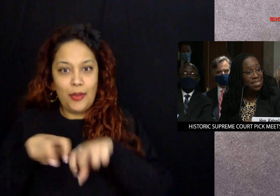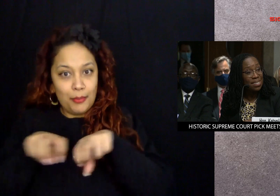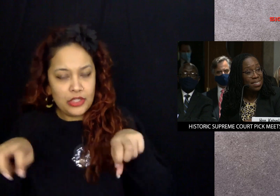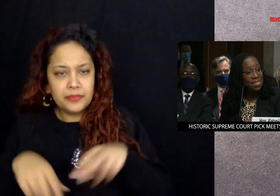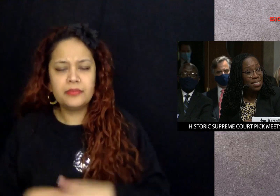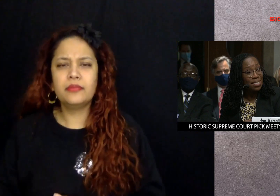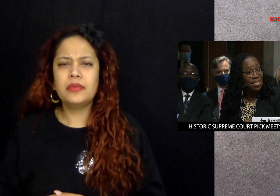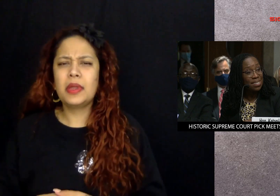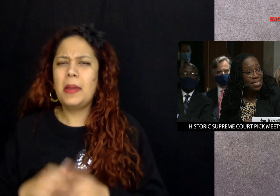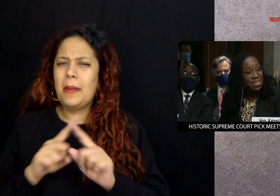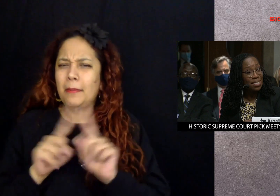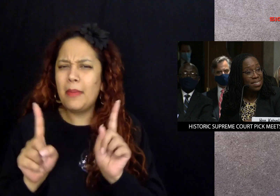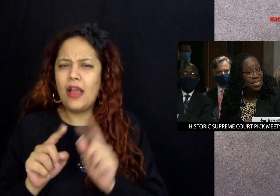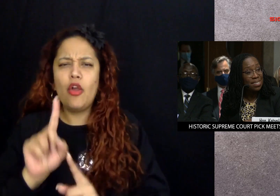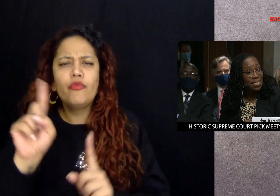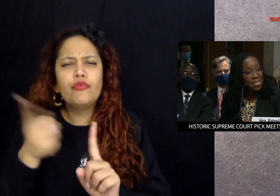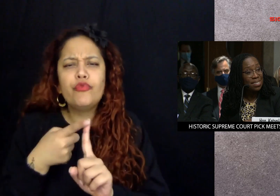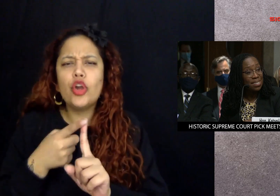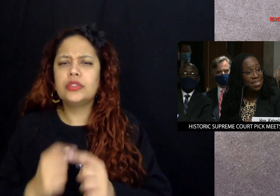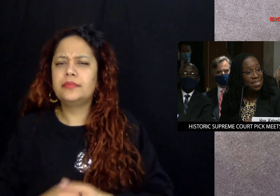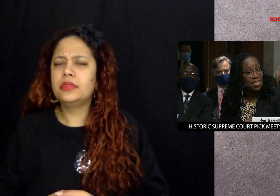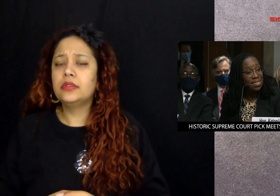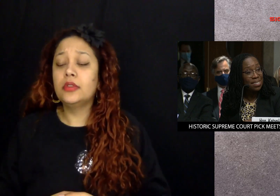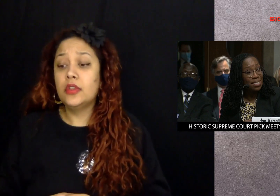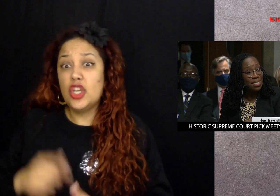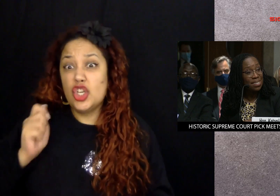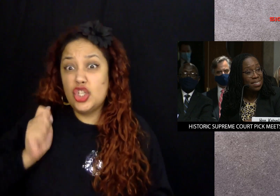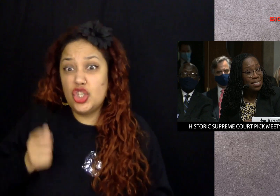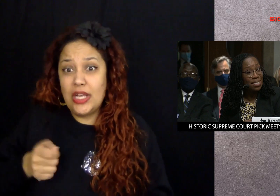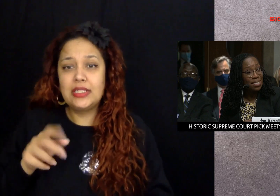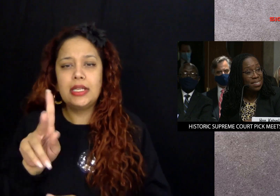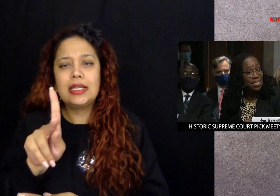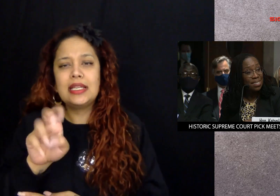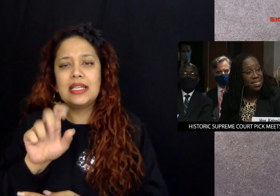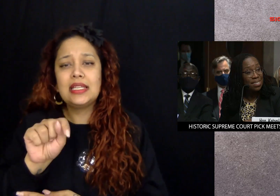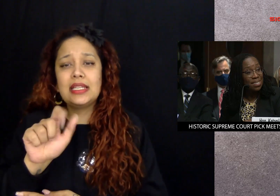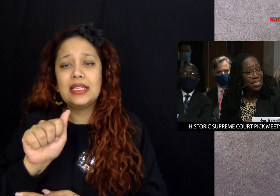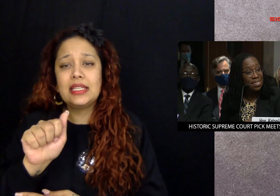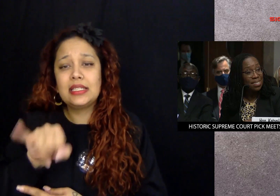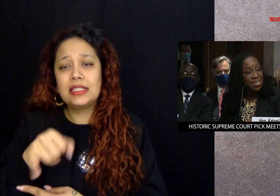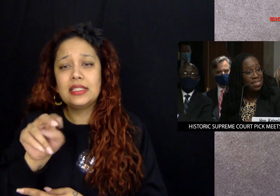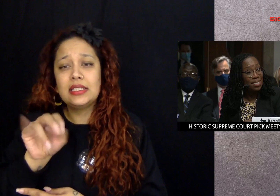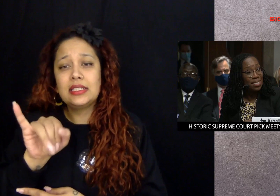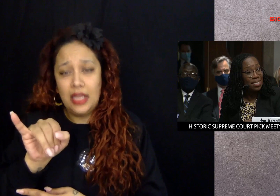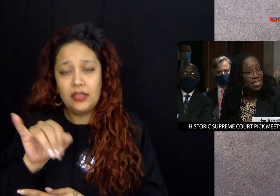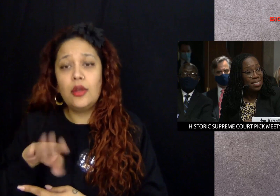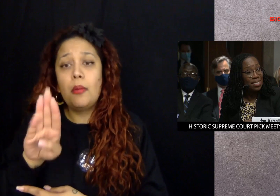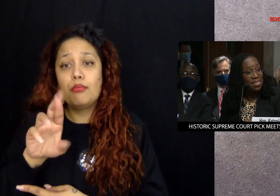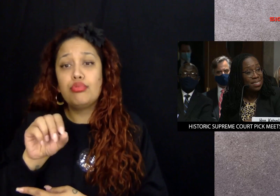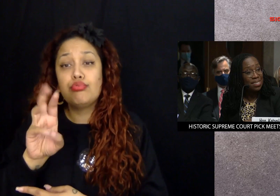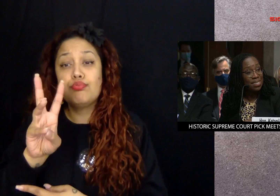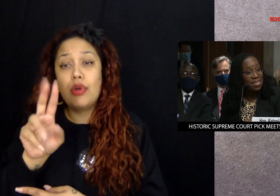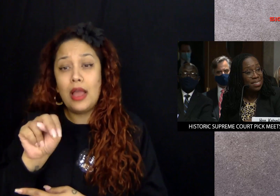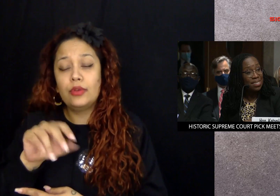the US Supreme Court might soon have its first black woman on the bench